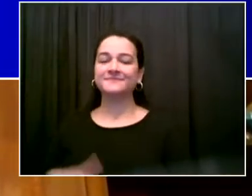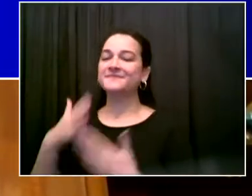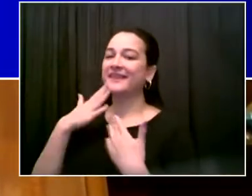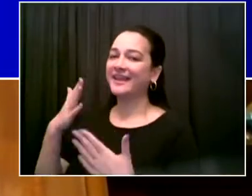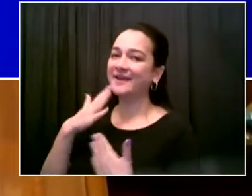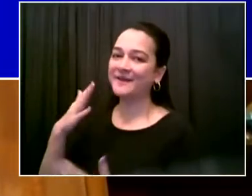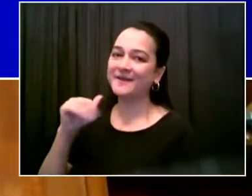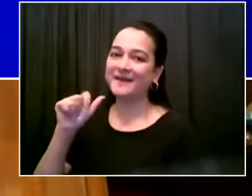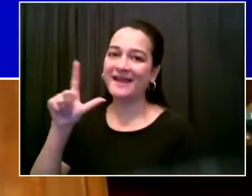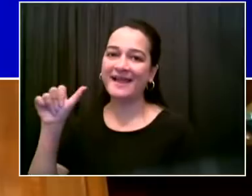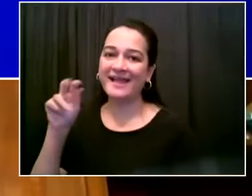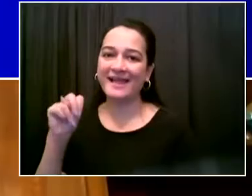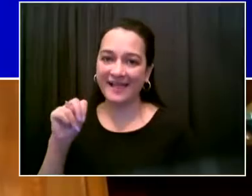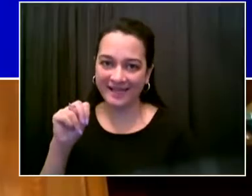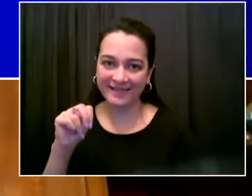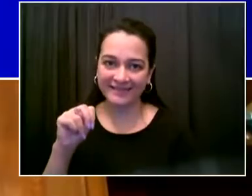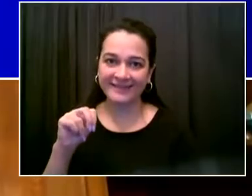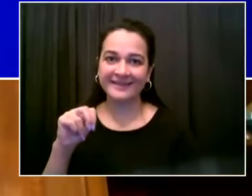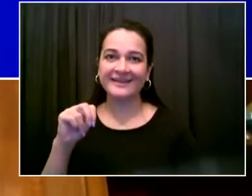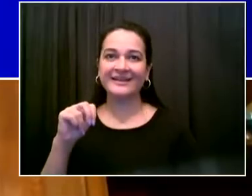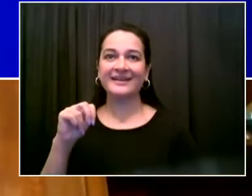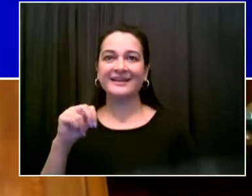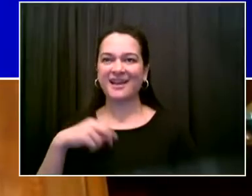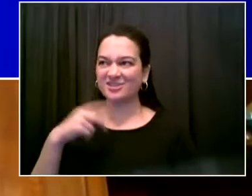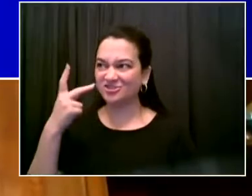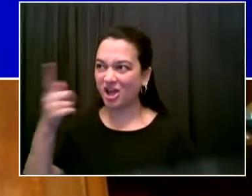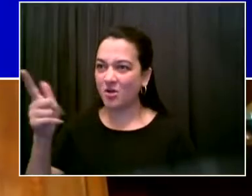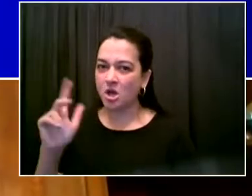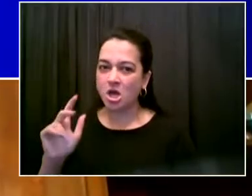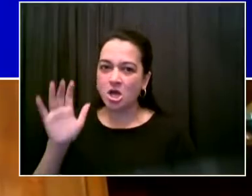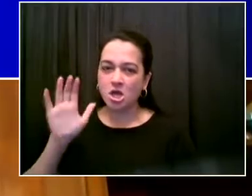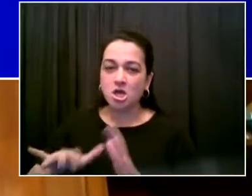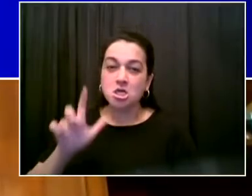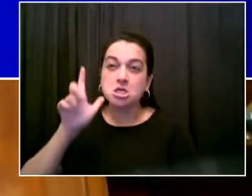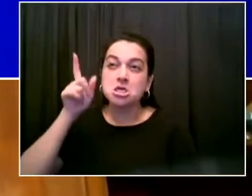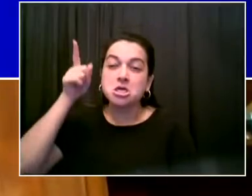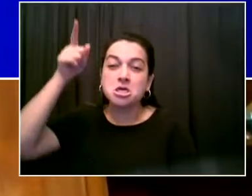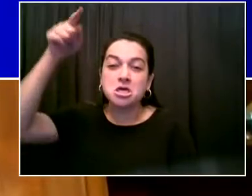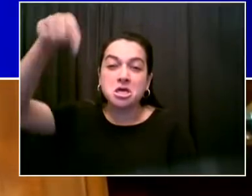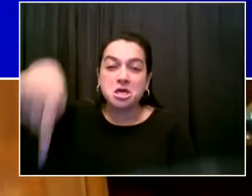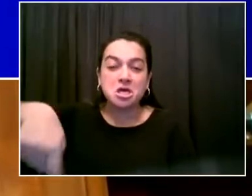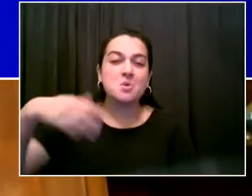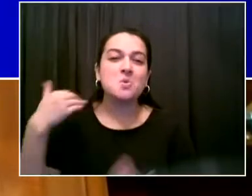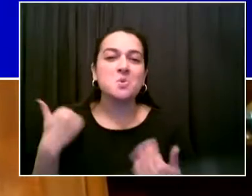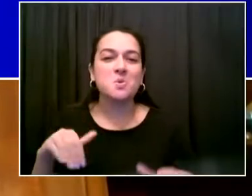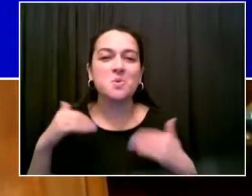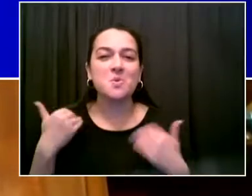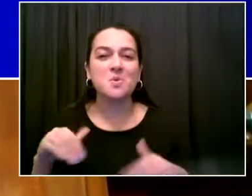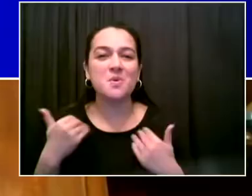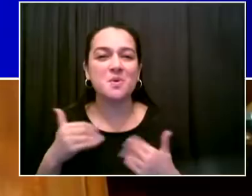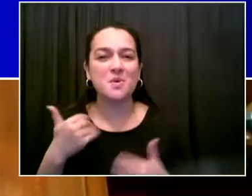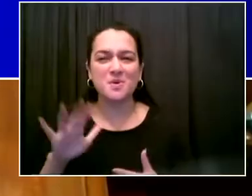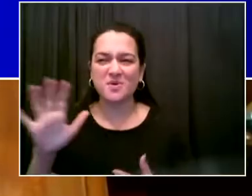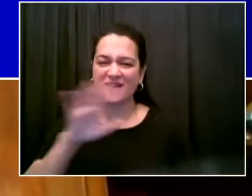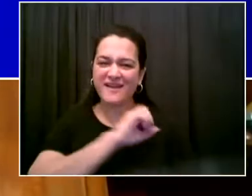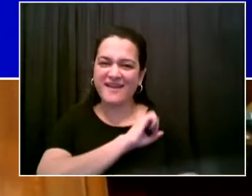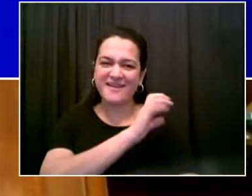YOU, YOU SAID IT PERFECLTY.